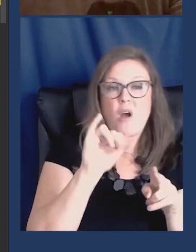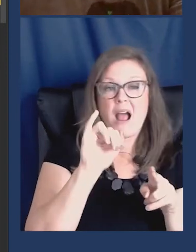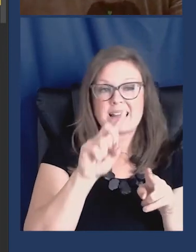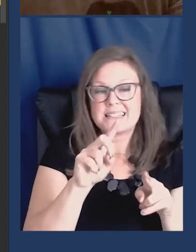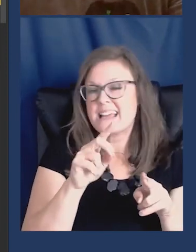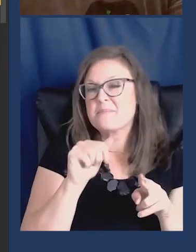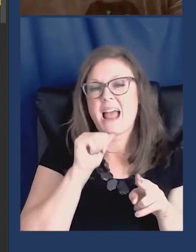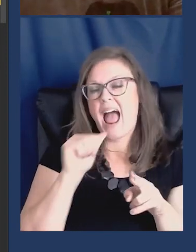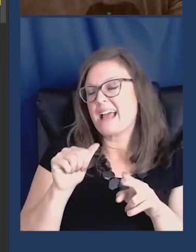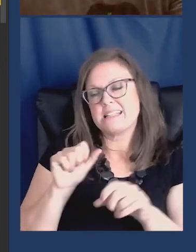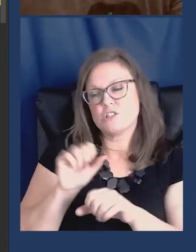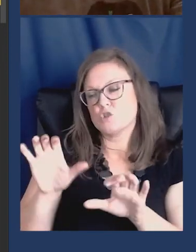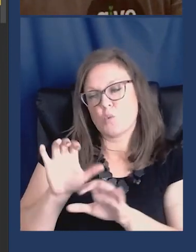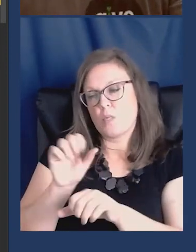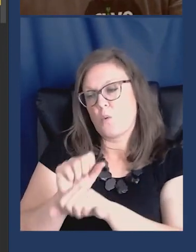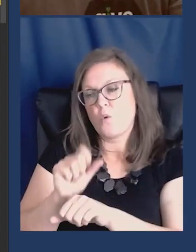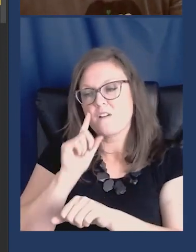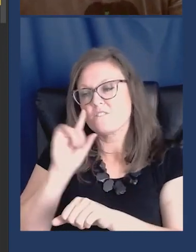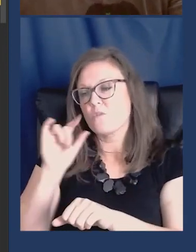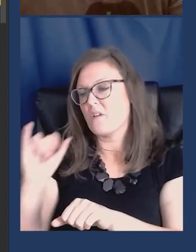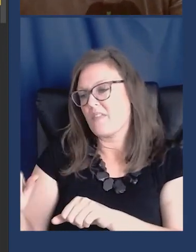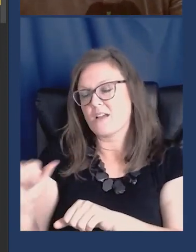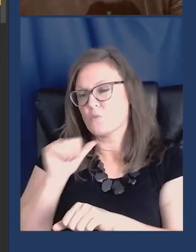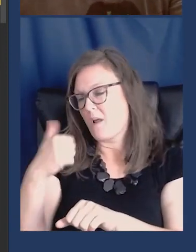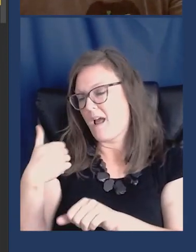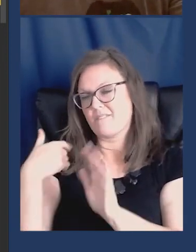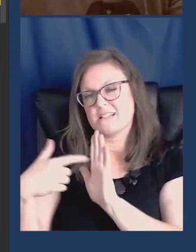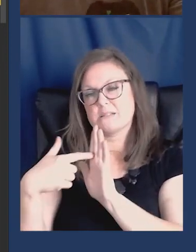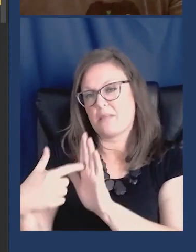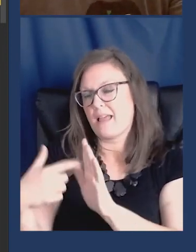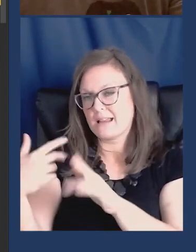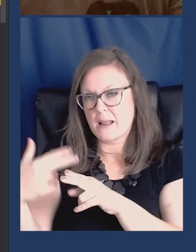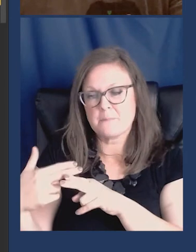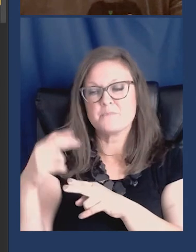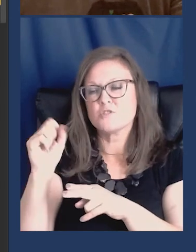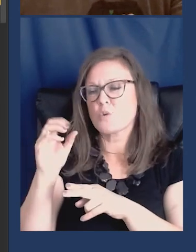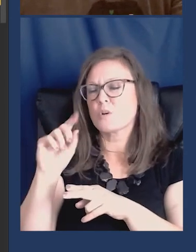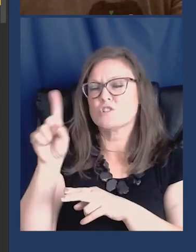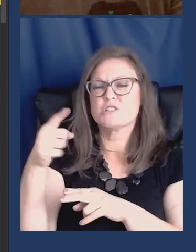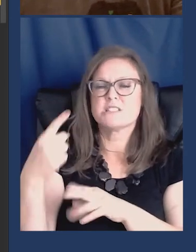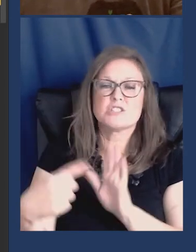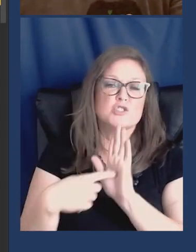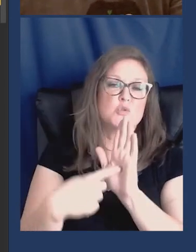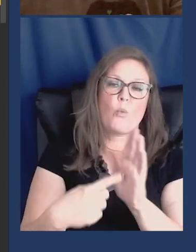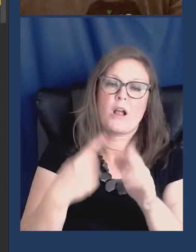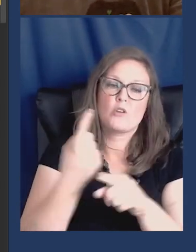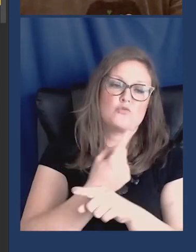so we're just going to see hexadecimal PlayFab IDs for each of these scores,